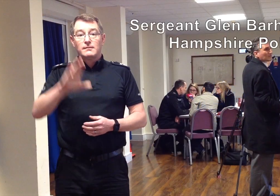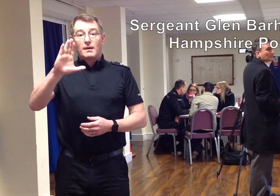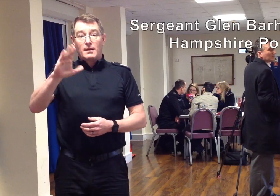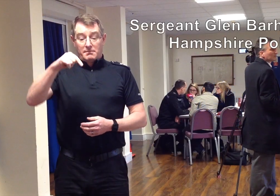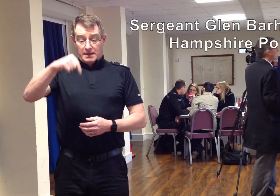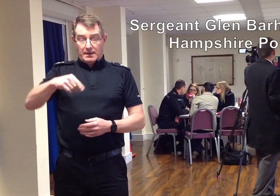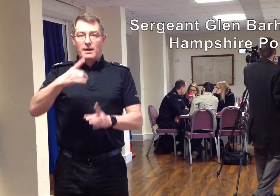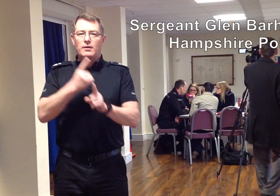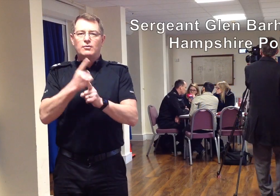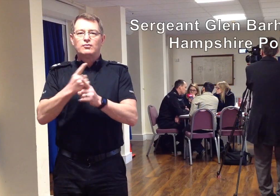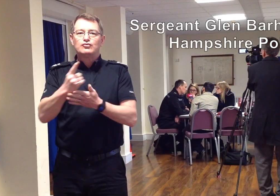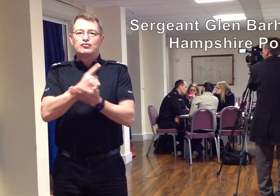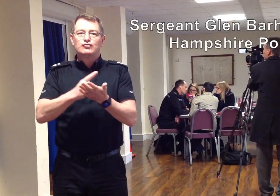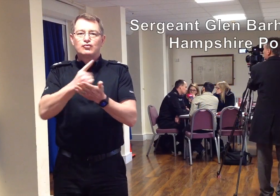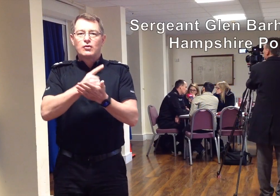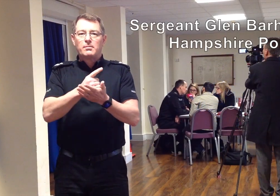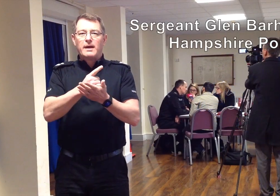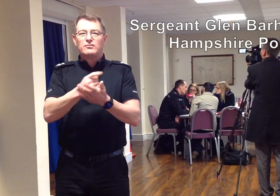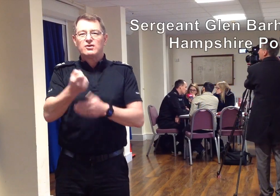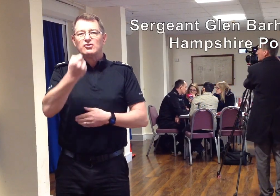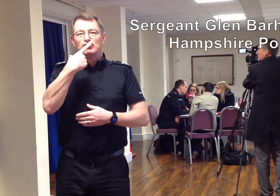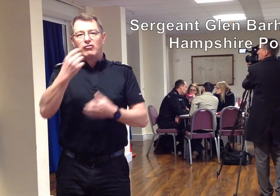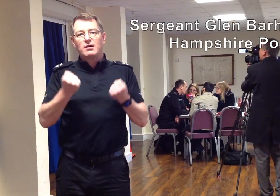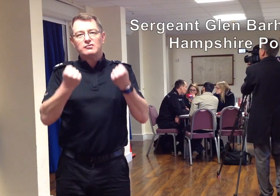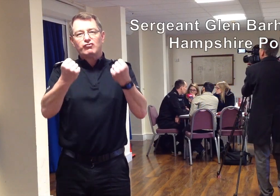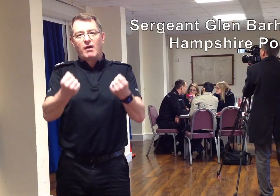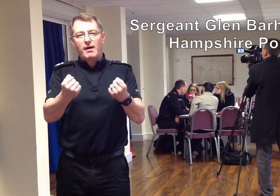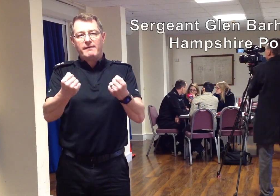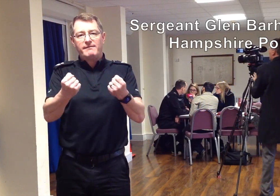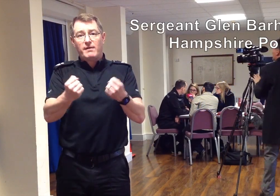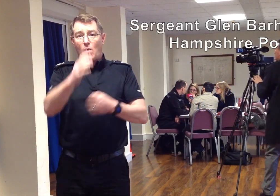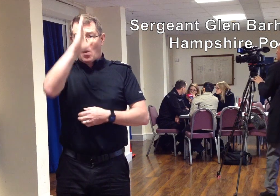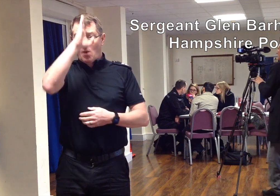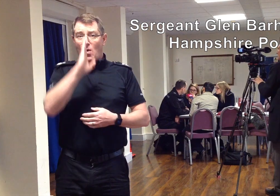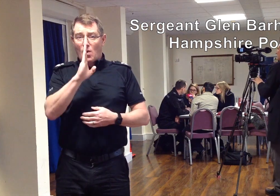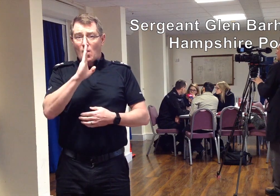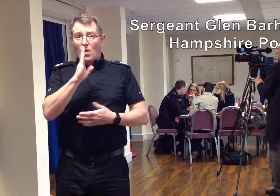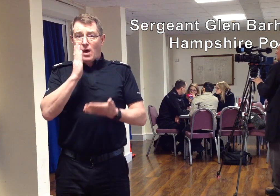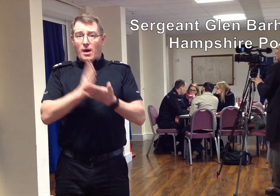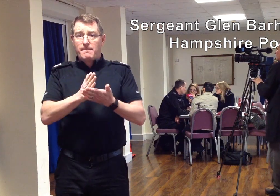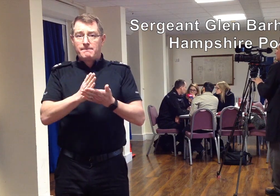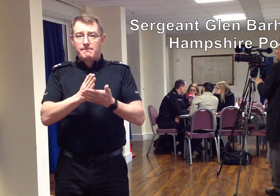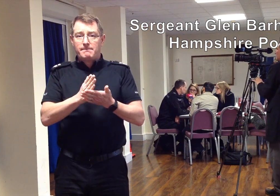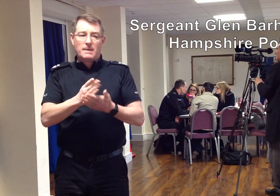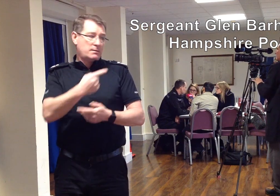Hi, I'm here to talk about the serious subject of Drug Driving